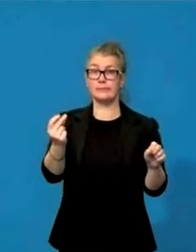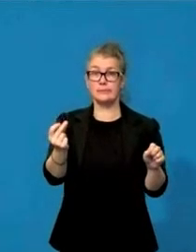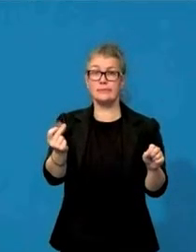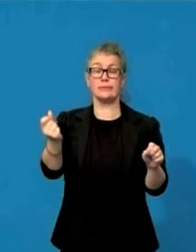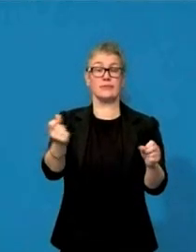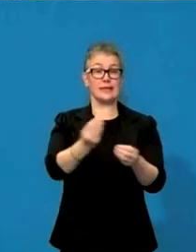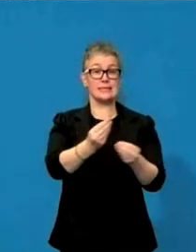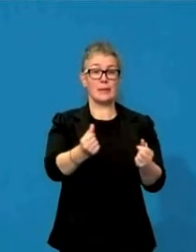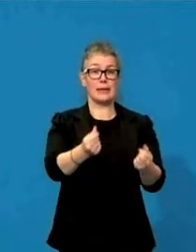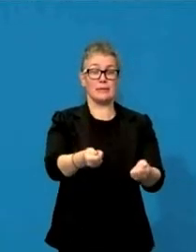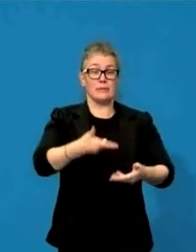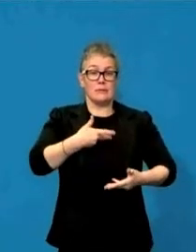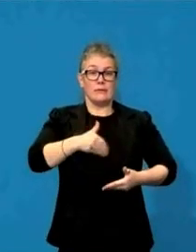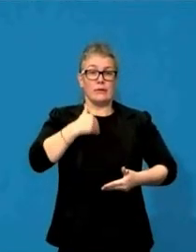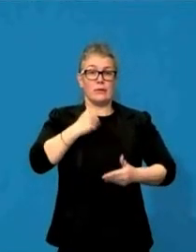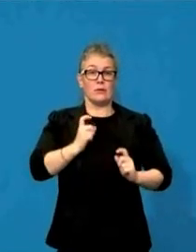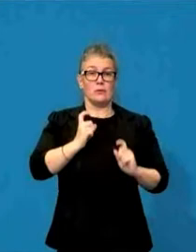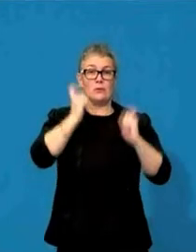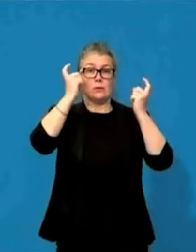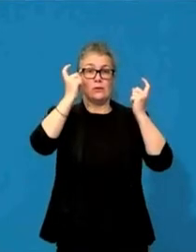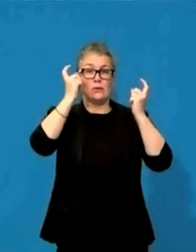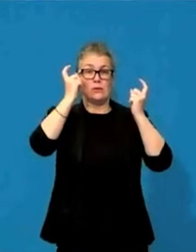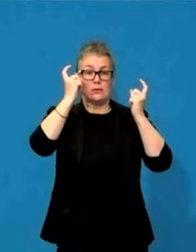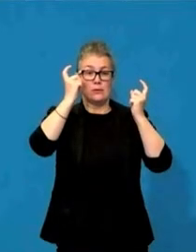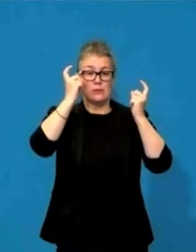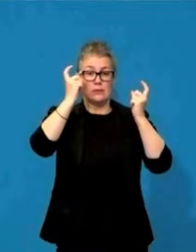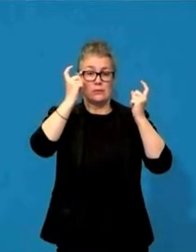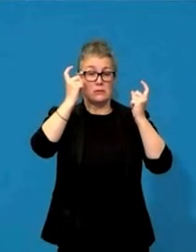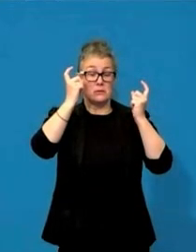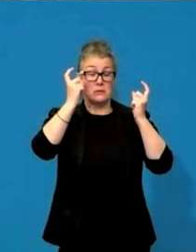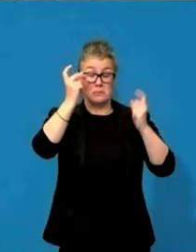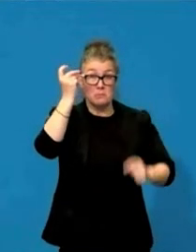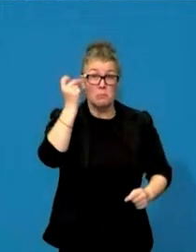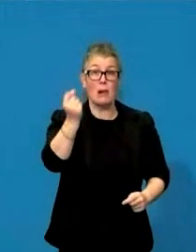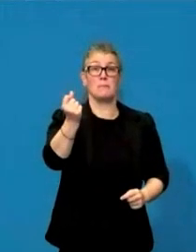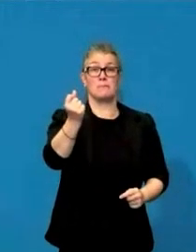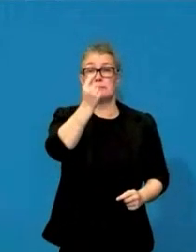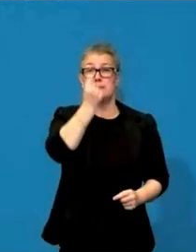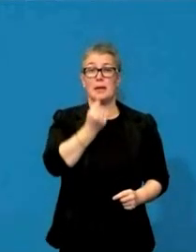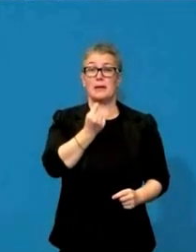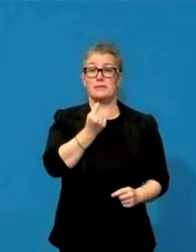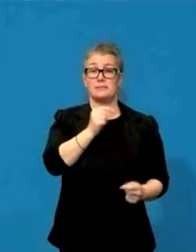anxious, within - you know, almost immediately, it can all turn to something not